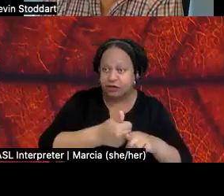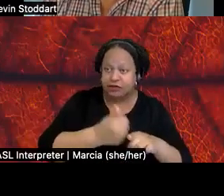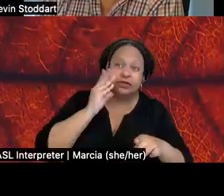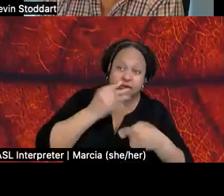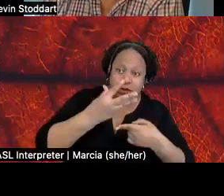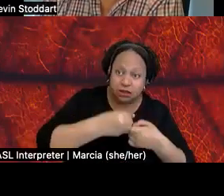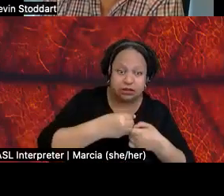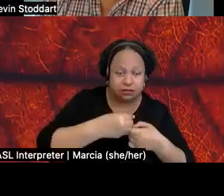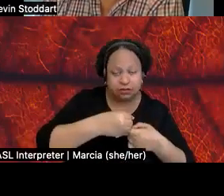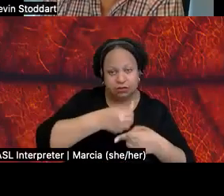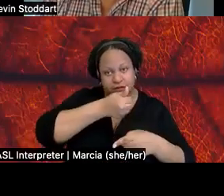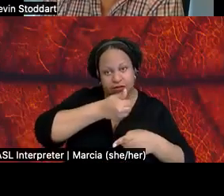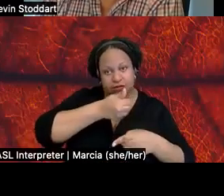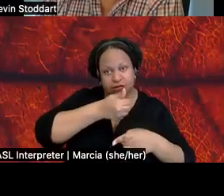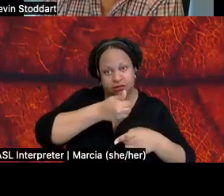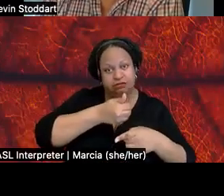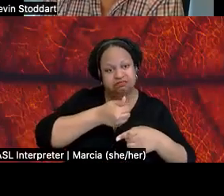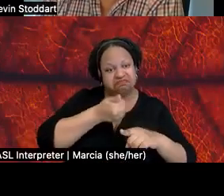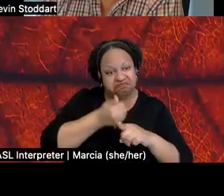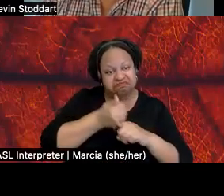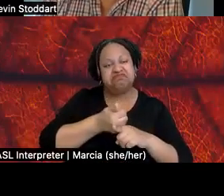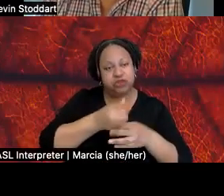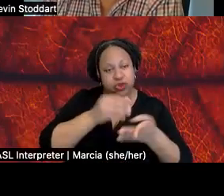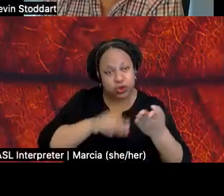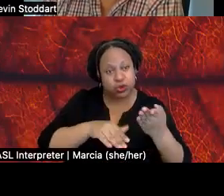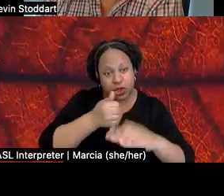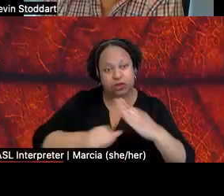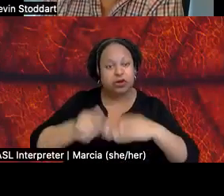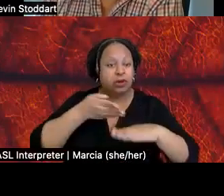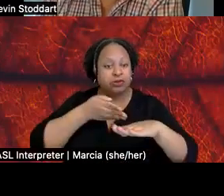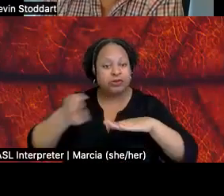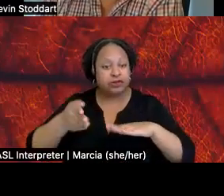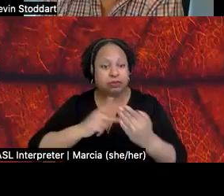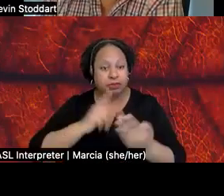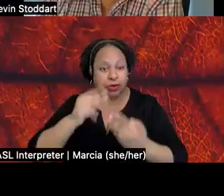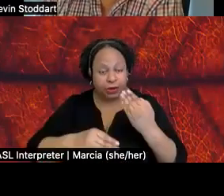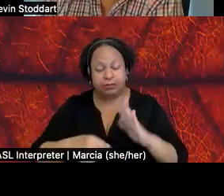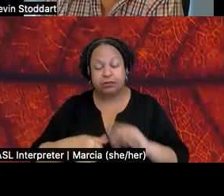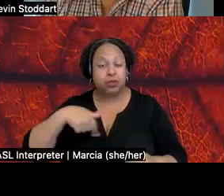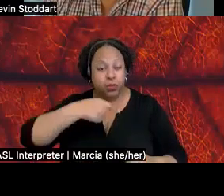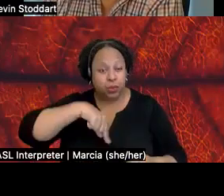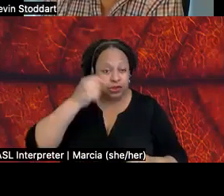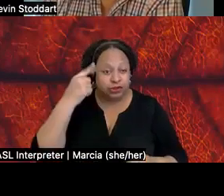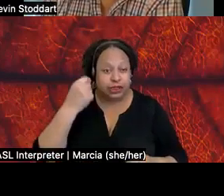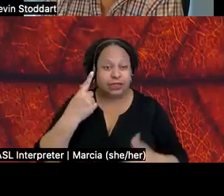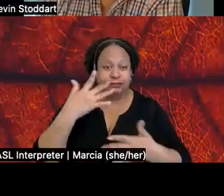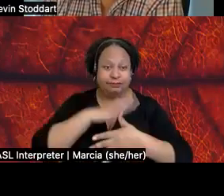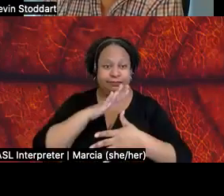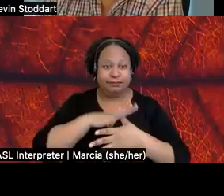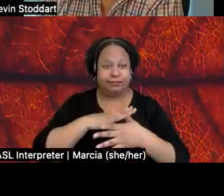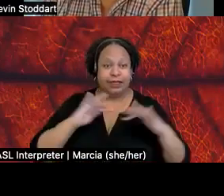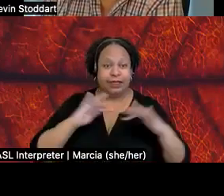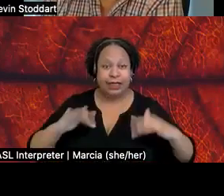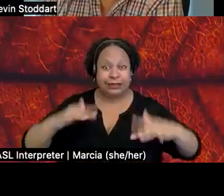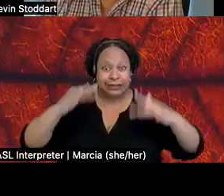So, we know that anxiety and depression are very common in individuals with autism.